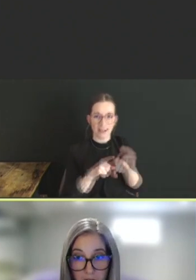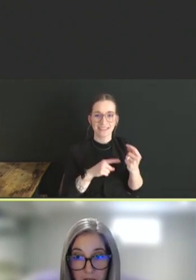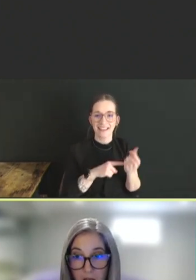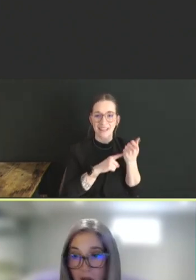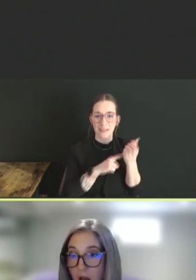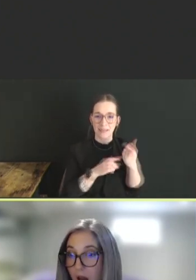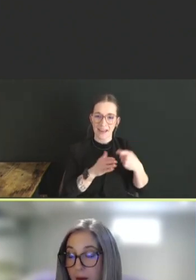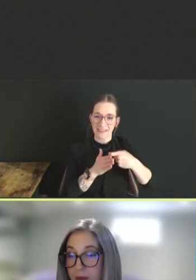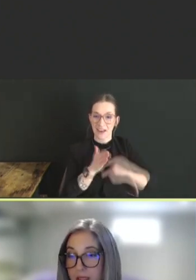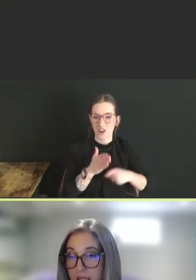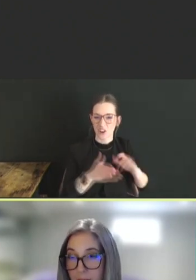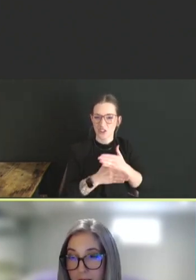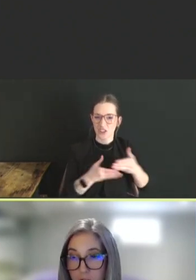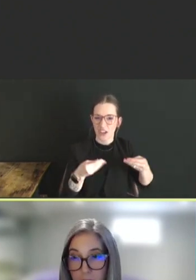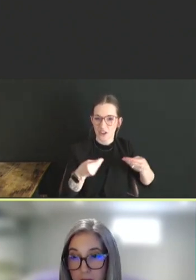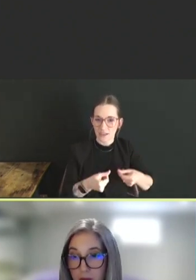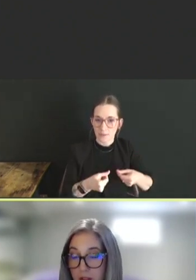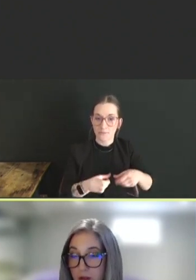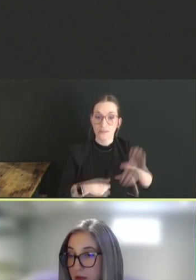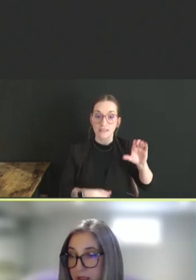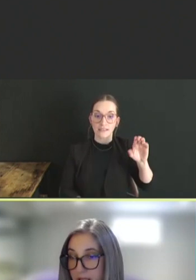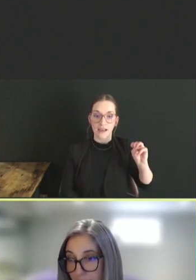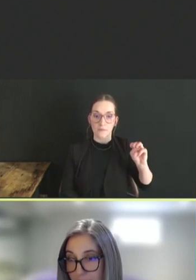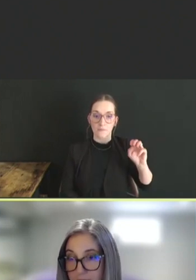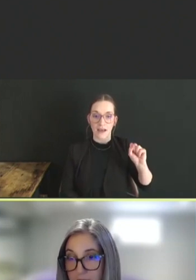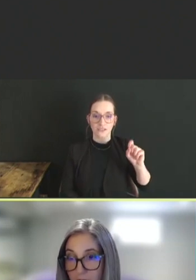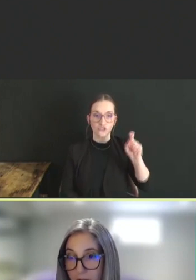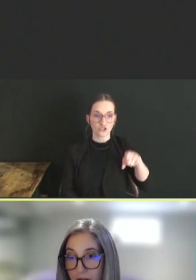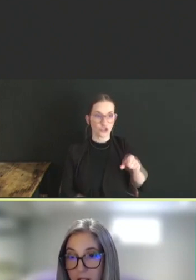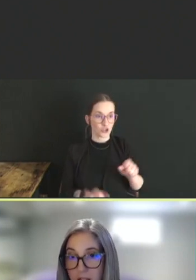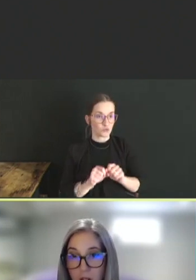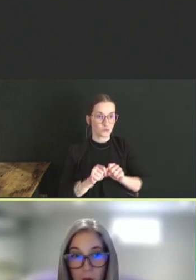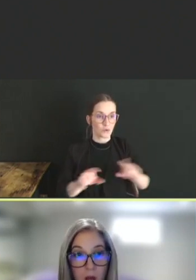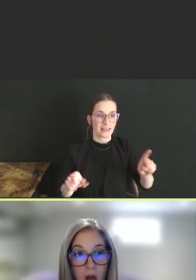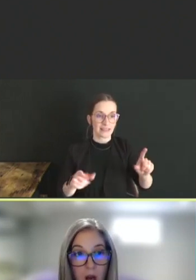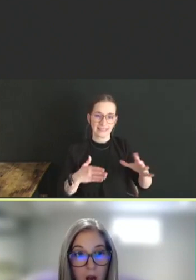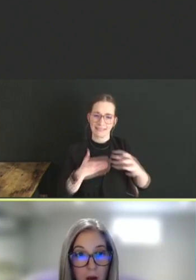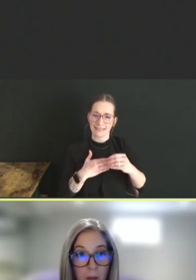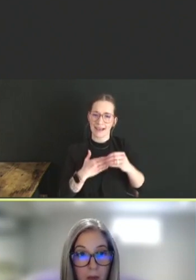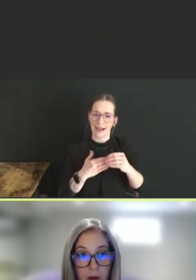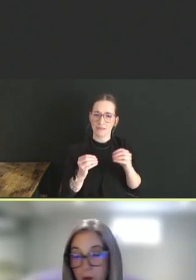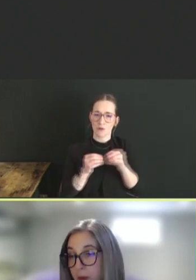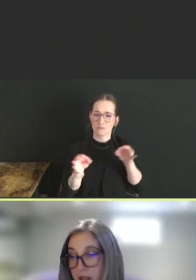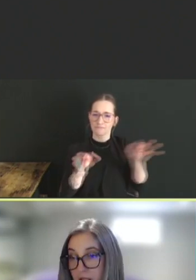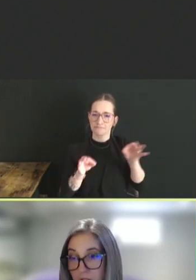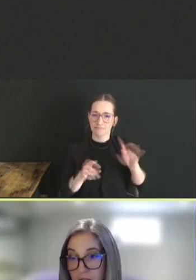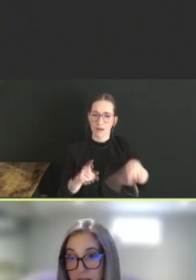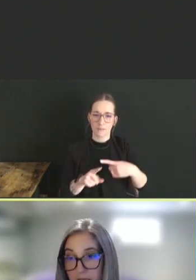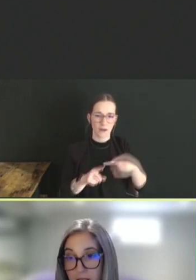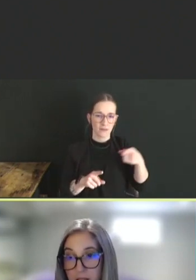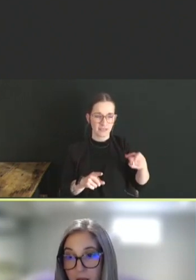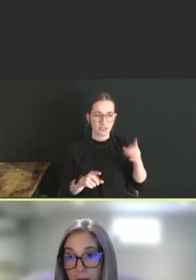CMS should be releasing guidance around this, so there will be additional details coming